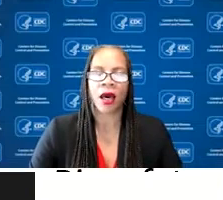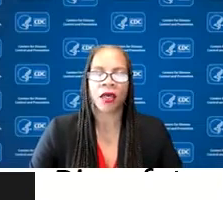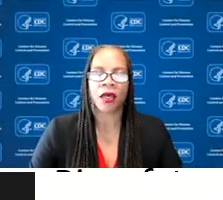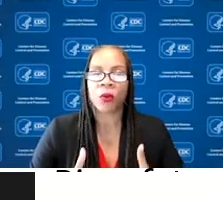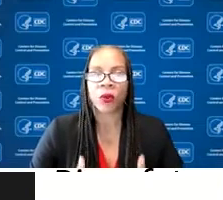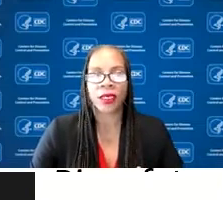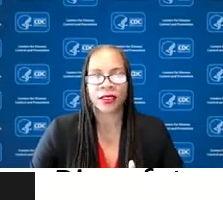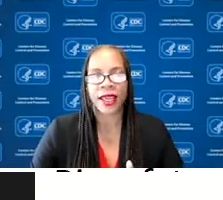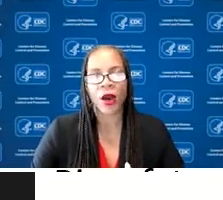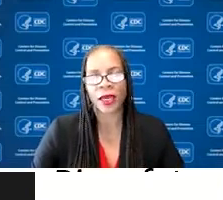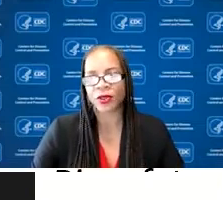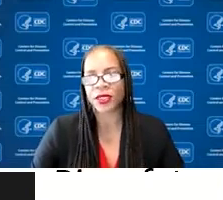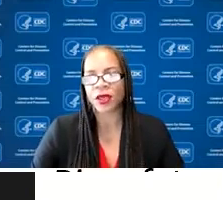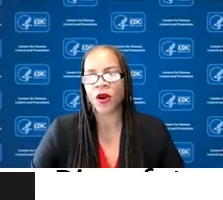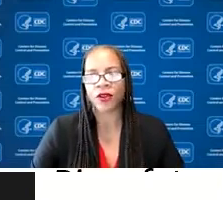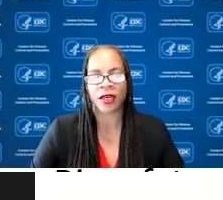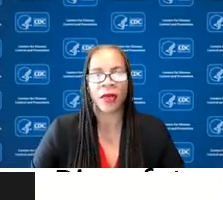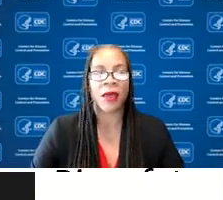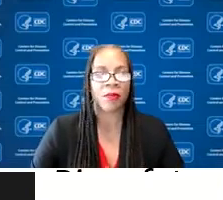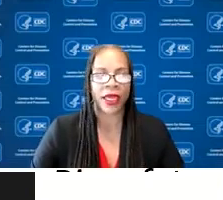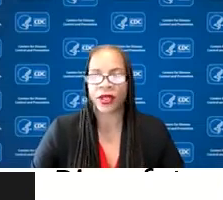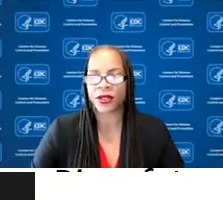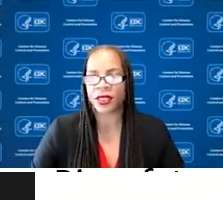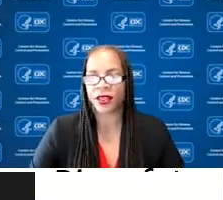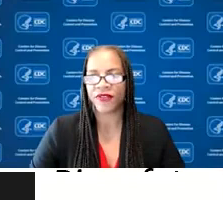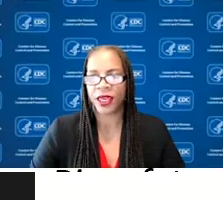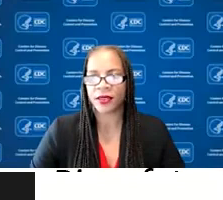what we could to help laboratories overcome barriers that they faced.